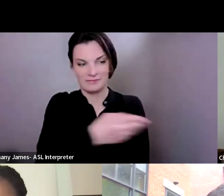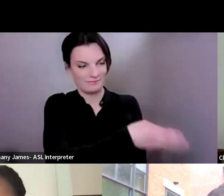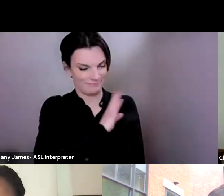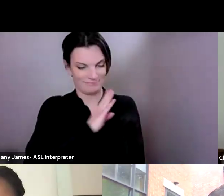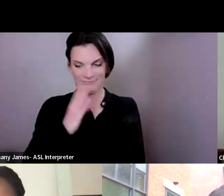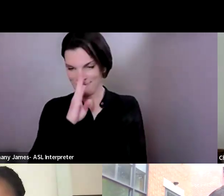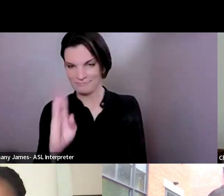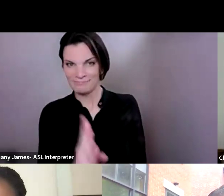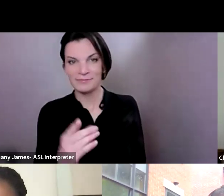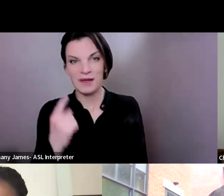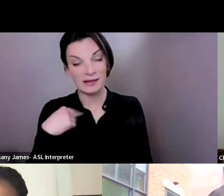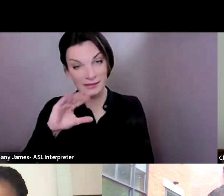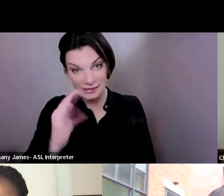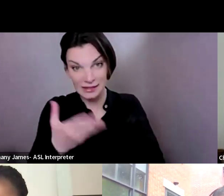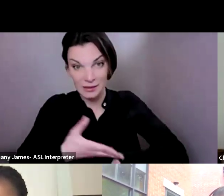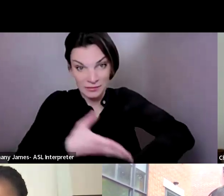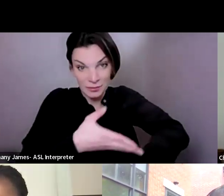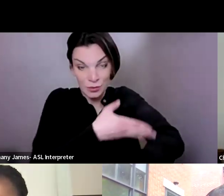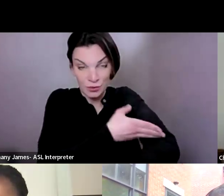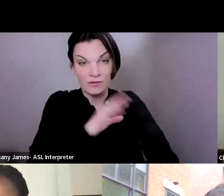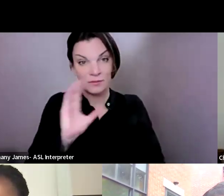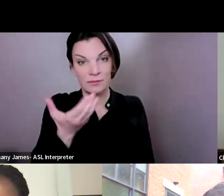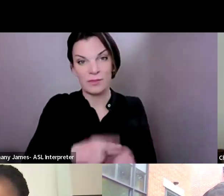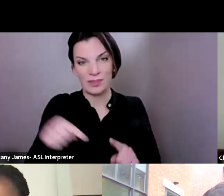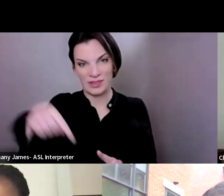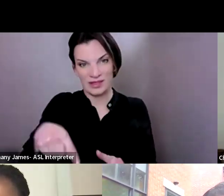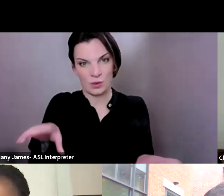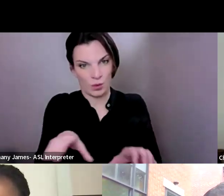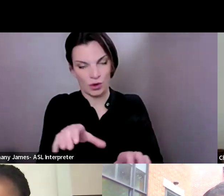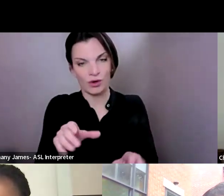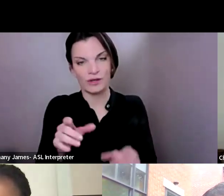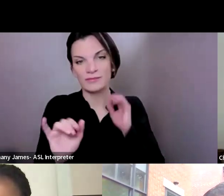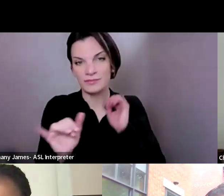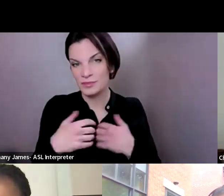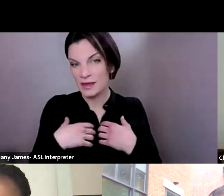move towards that. This work that we are dealing with is like a healthcare worker crisis,